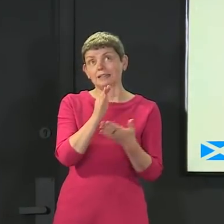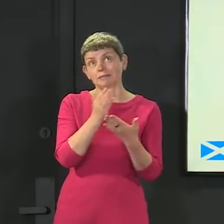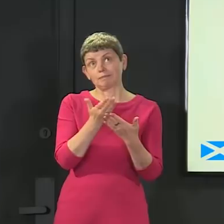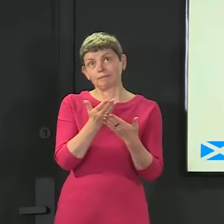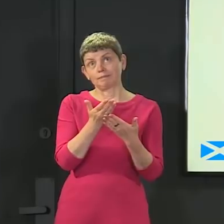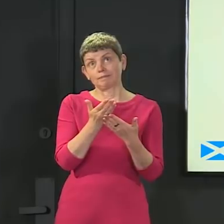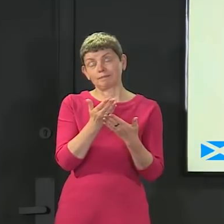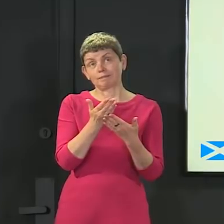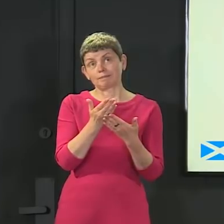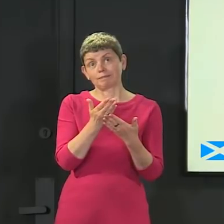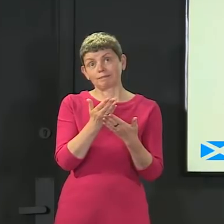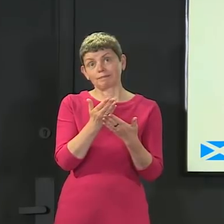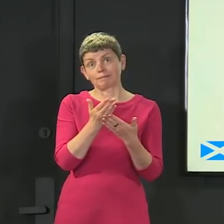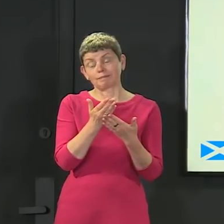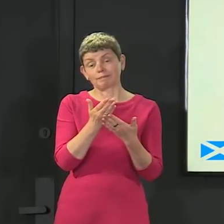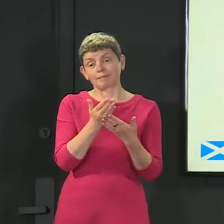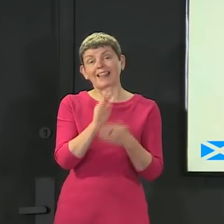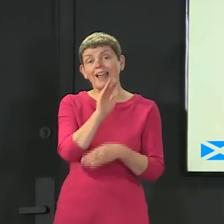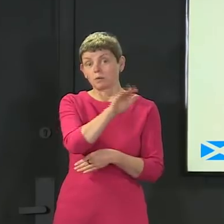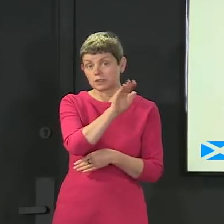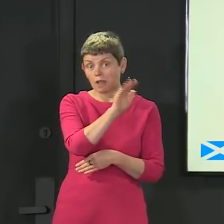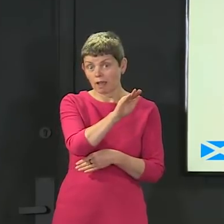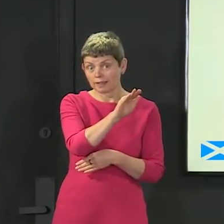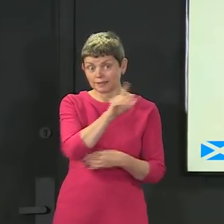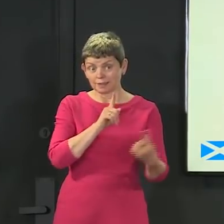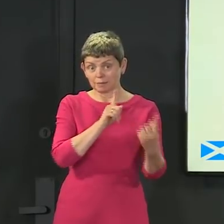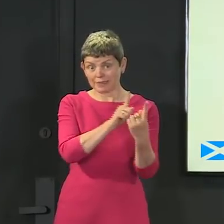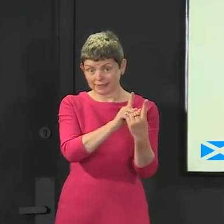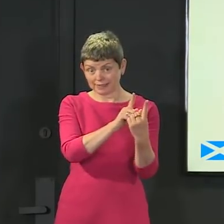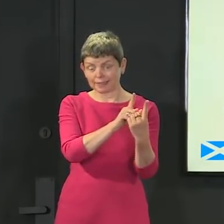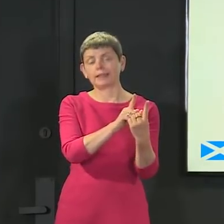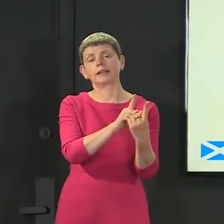when we go about our business outdoors making sure that we keep our distance from each other